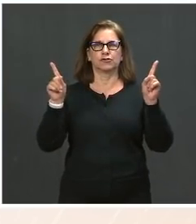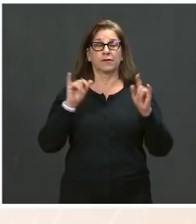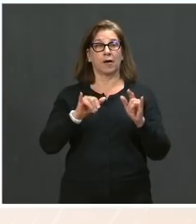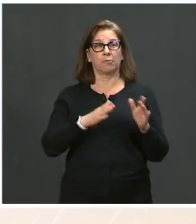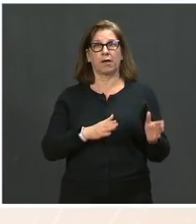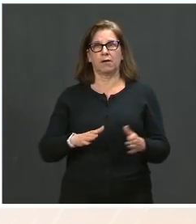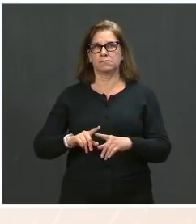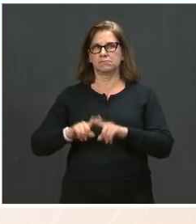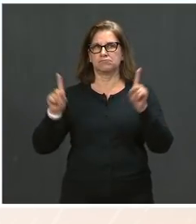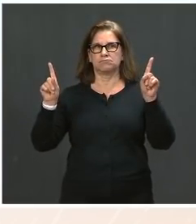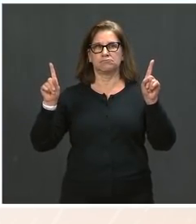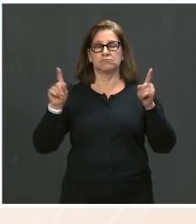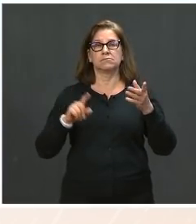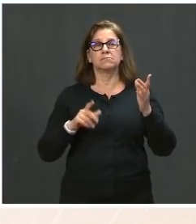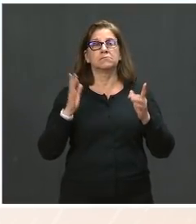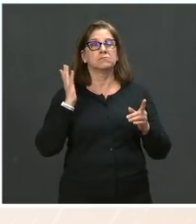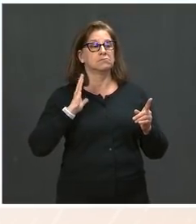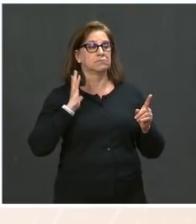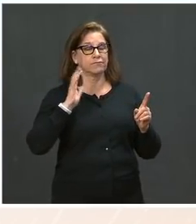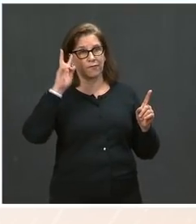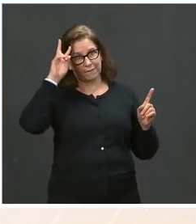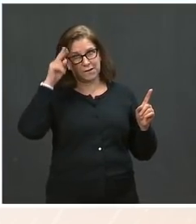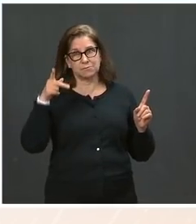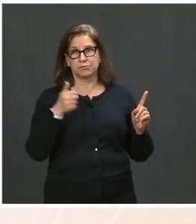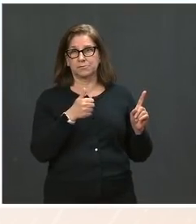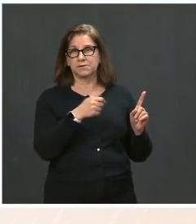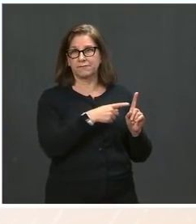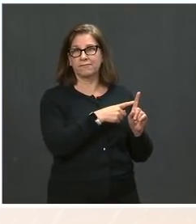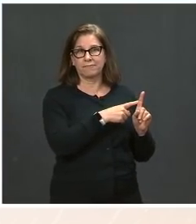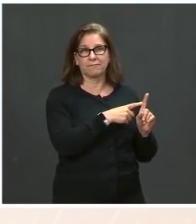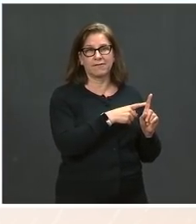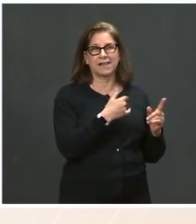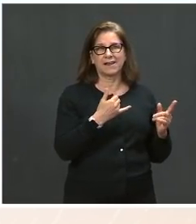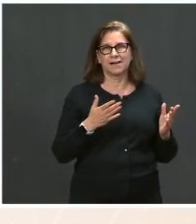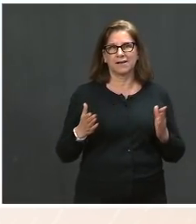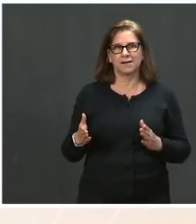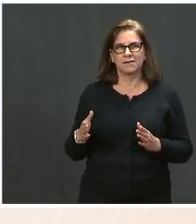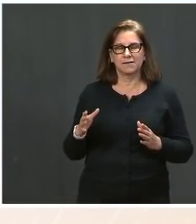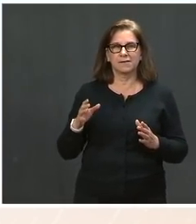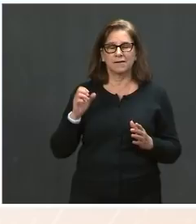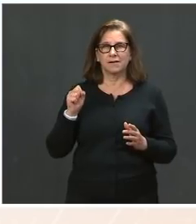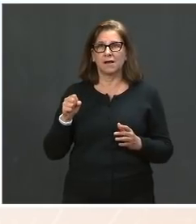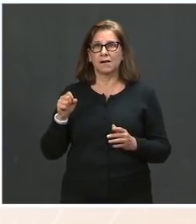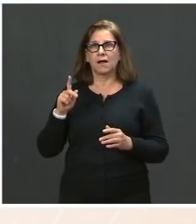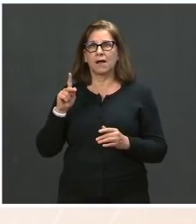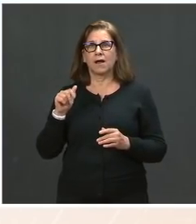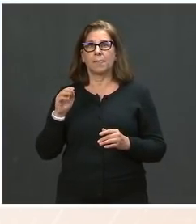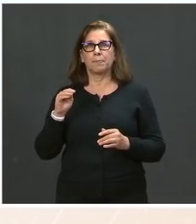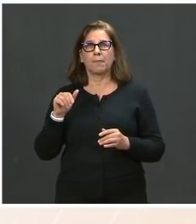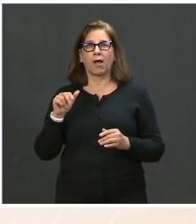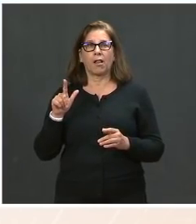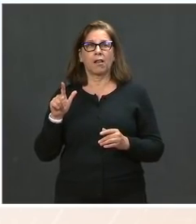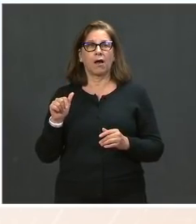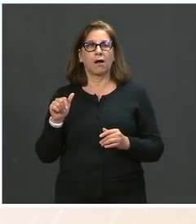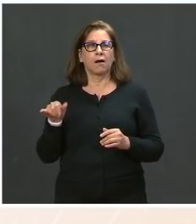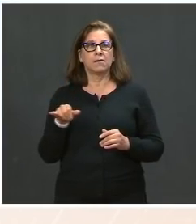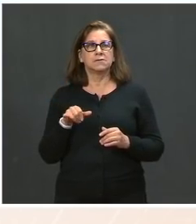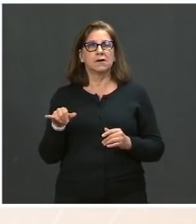for this legislation, and how much -- and, you know, is he committing that it will be different, I should say? Ms. Psaki: He is committing that it will be different.